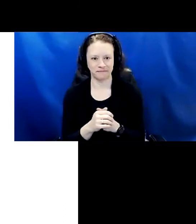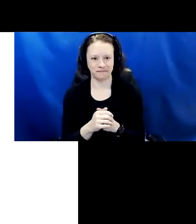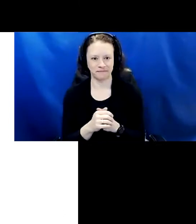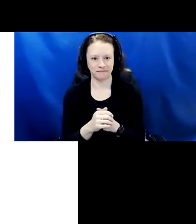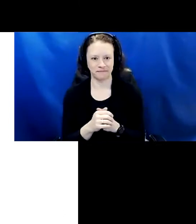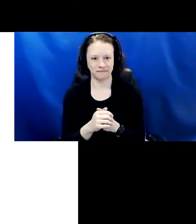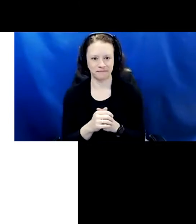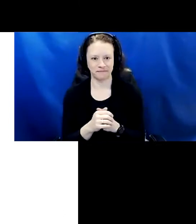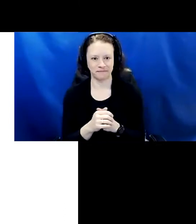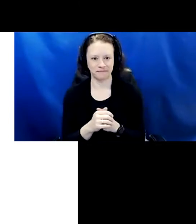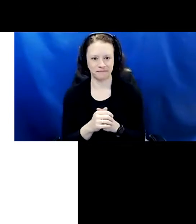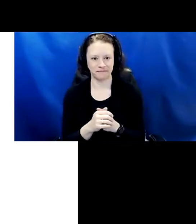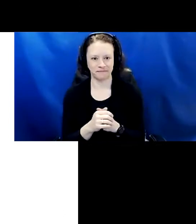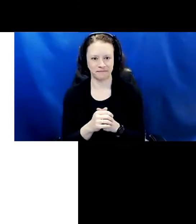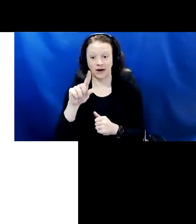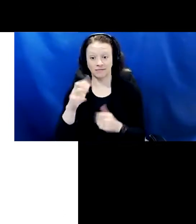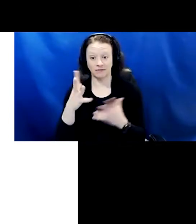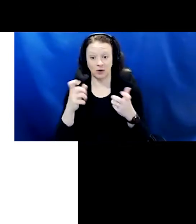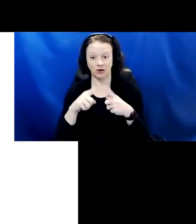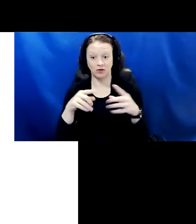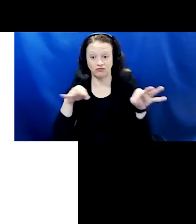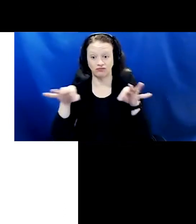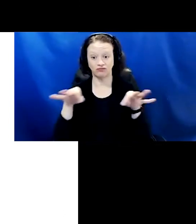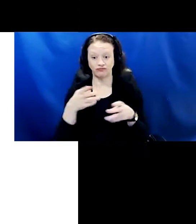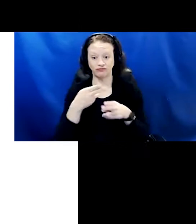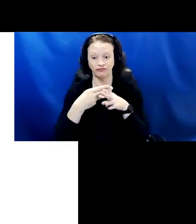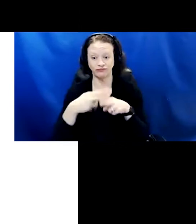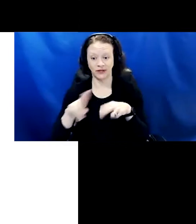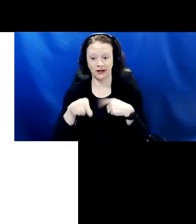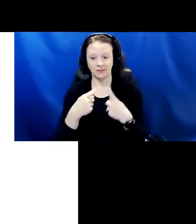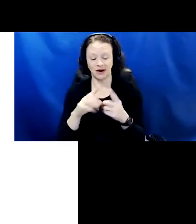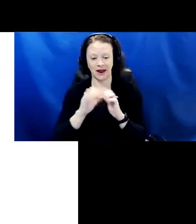So Claudia, you want to go ahead and just do briefly about how to get to interpretation.